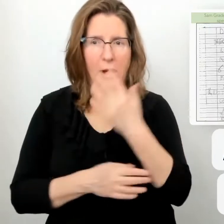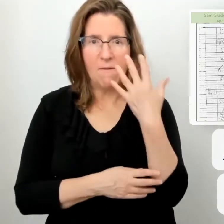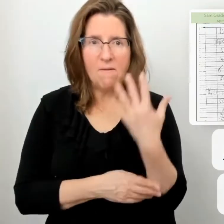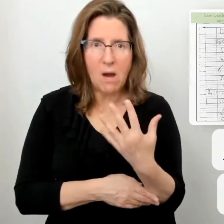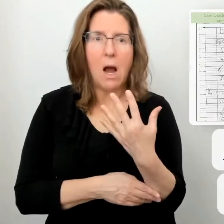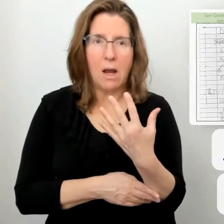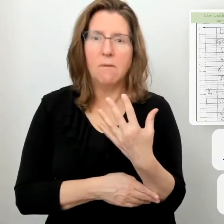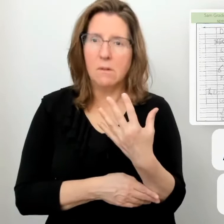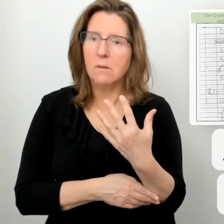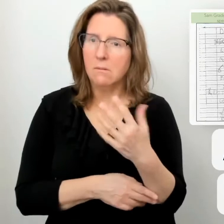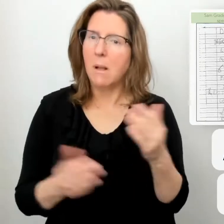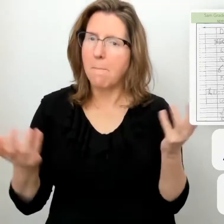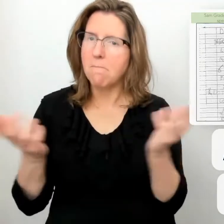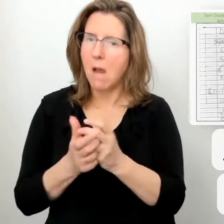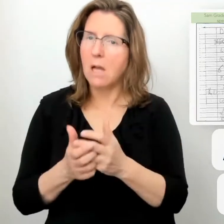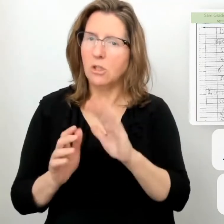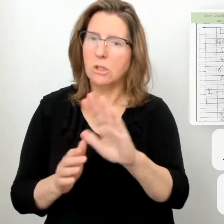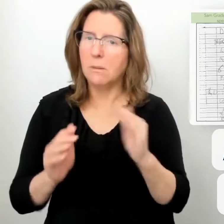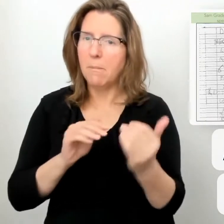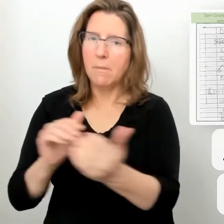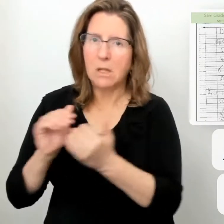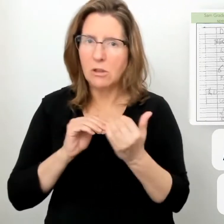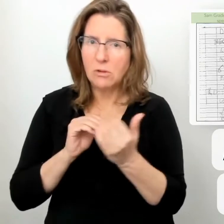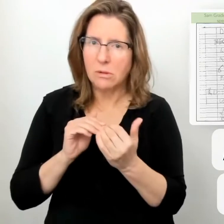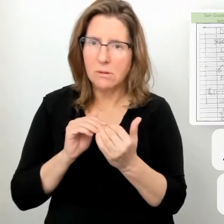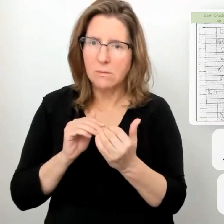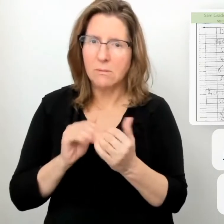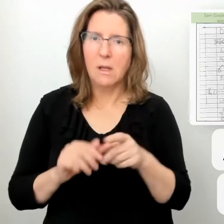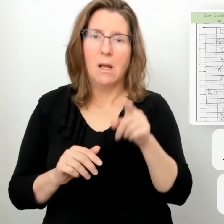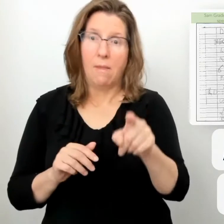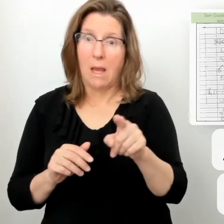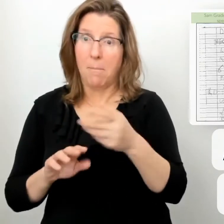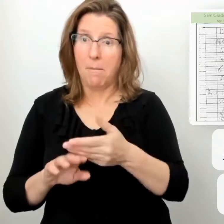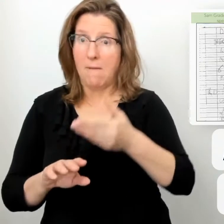This product is Grade 5 work, and matches work of the student's peers.